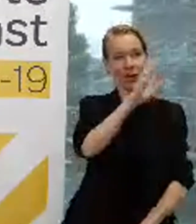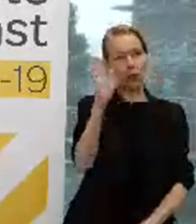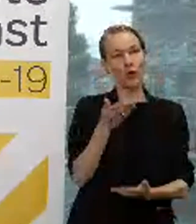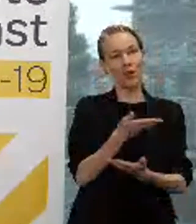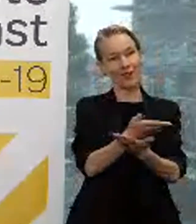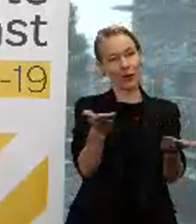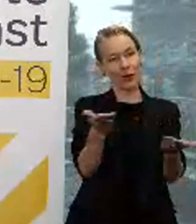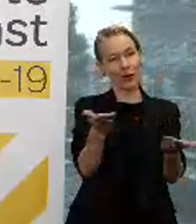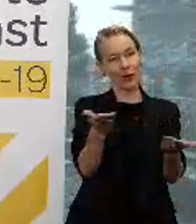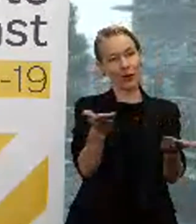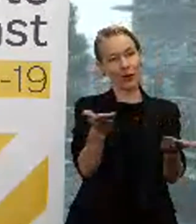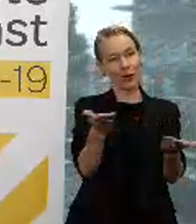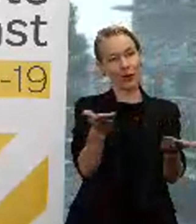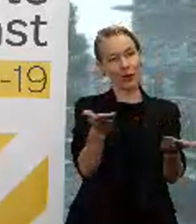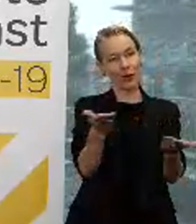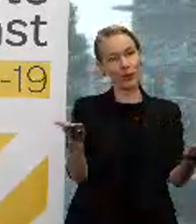[NON ENGLISH SPEECH]